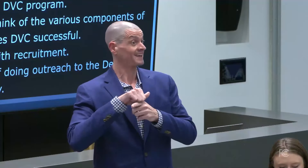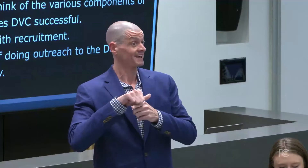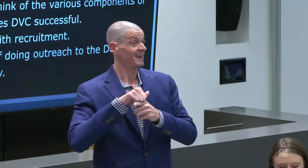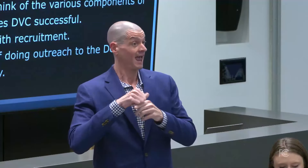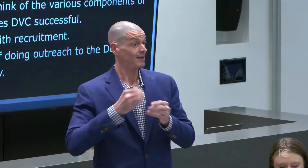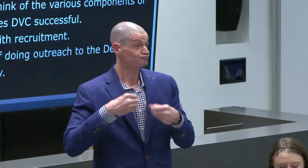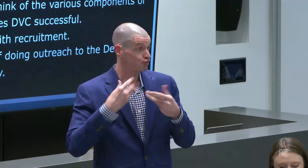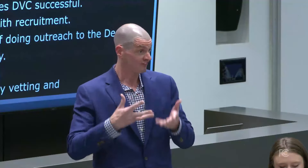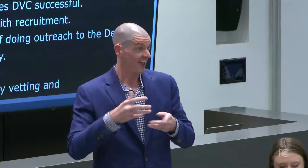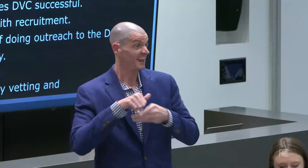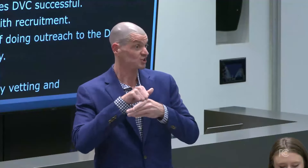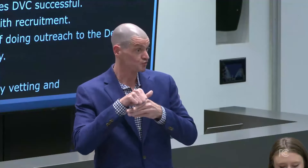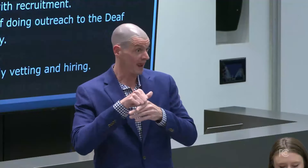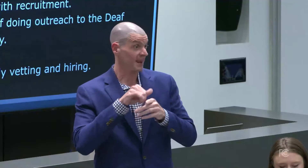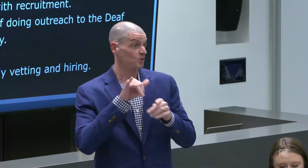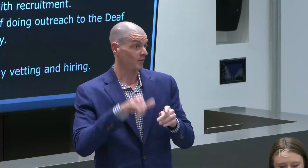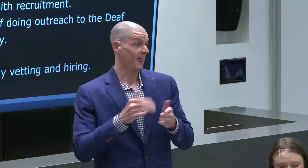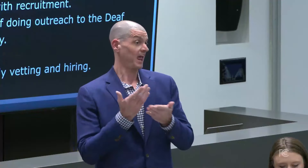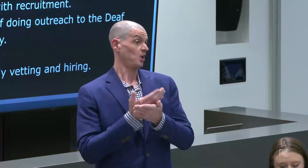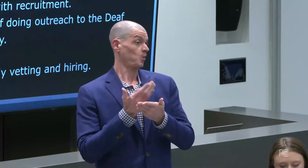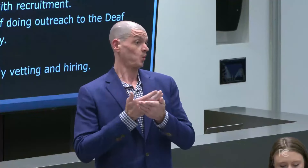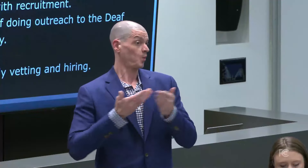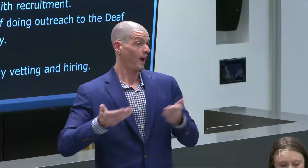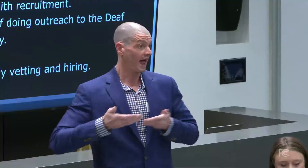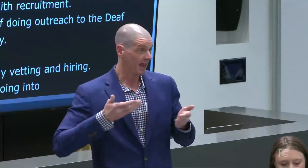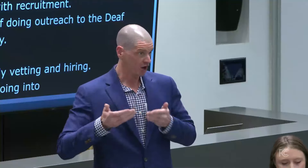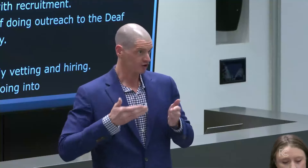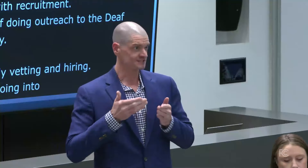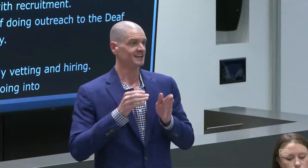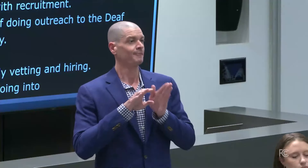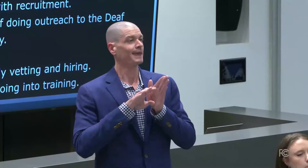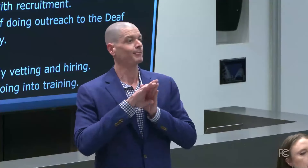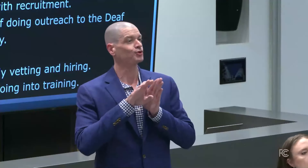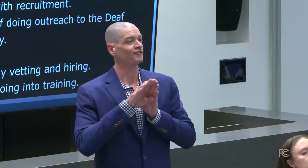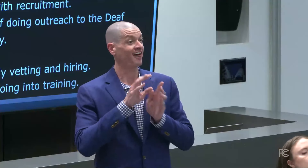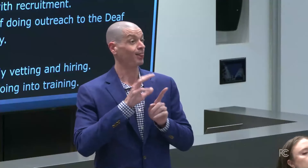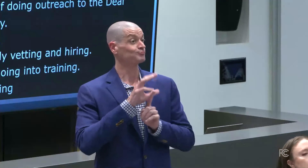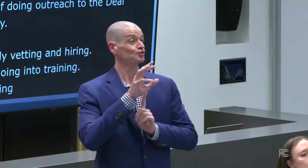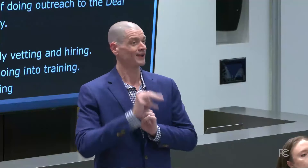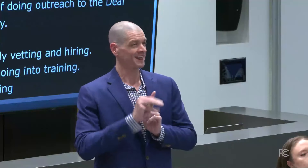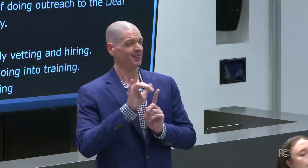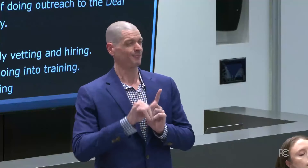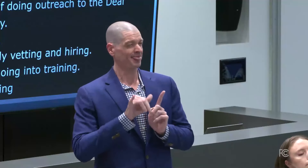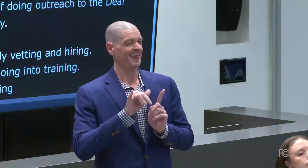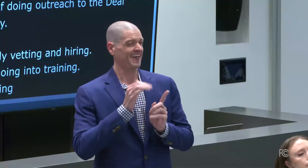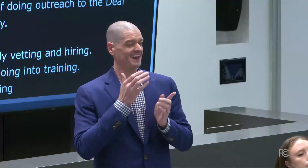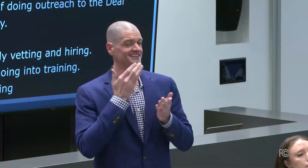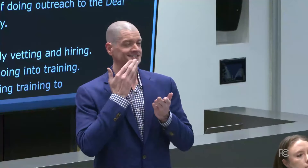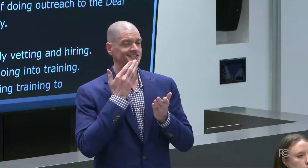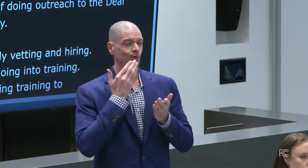METHODS OF DOING OUTREACH TO THE DEAF COMMUNITY. RECRUITING. SUCCESSFULLY VETTING AND HIRING. AND THEN GOING INTO